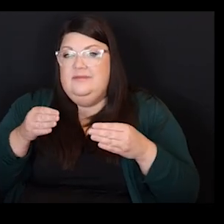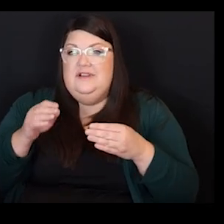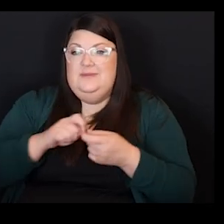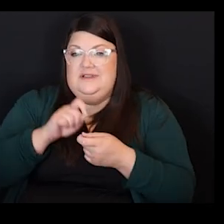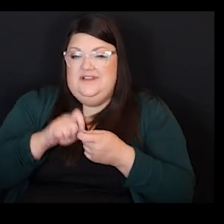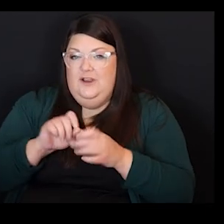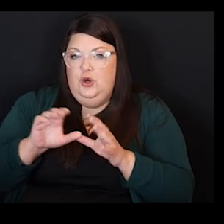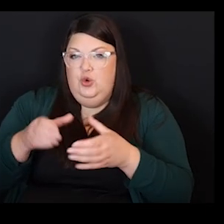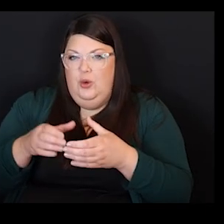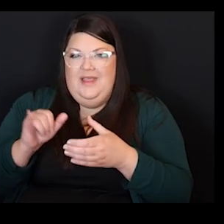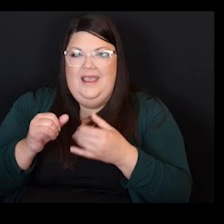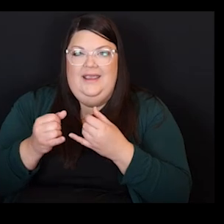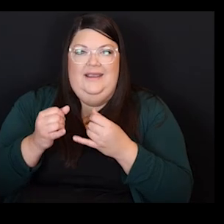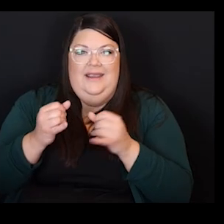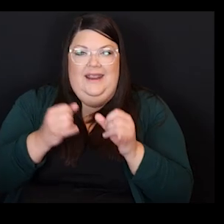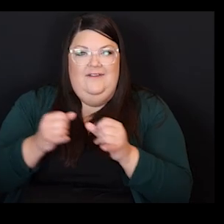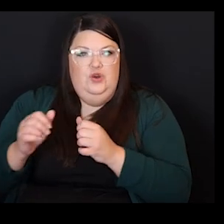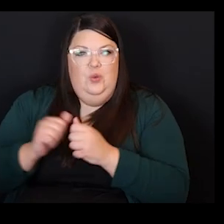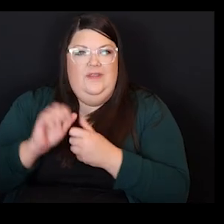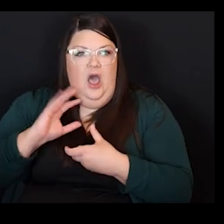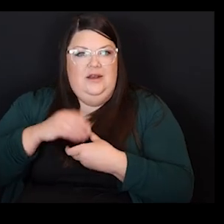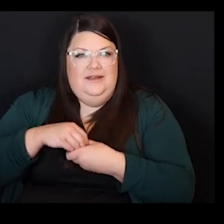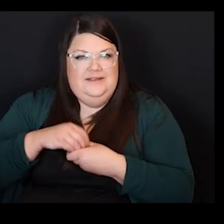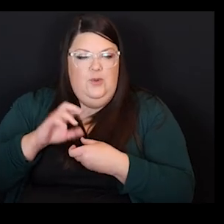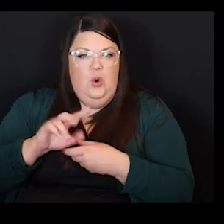such as individuals with autism or traumatic brain injuries).